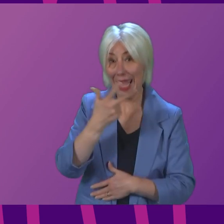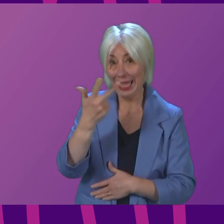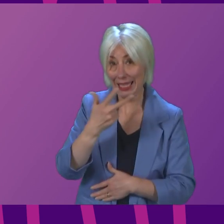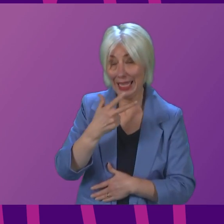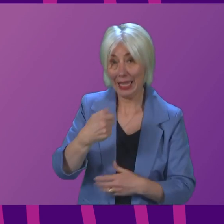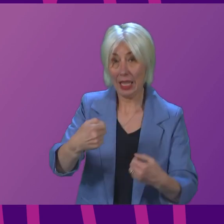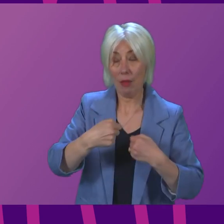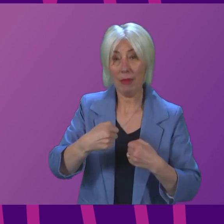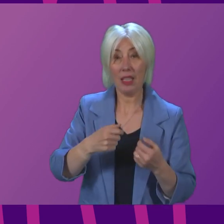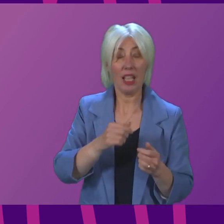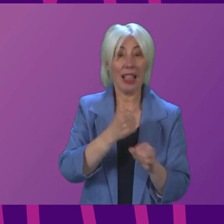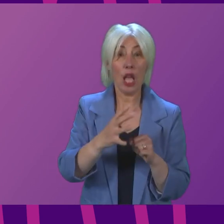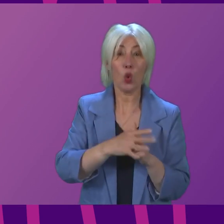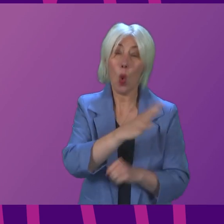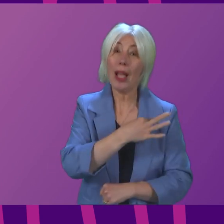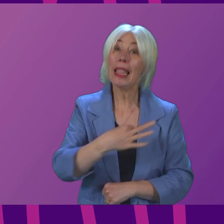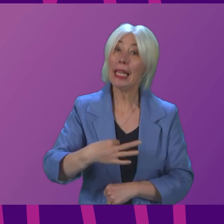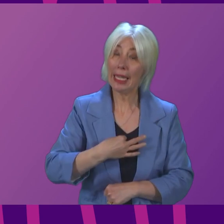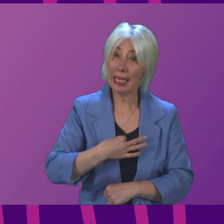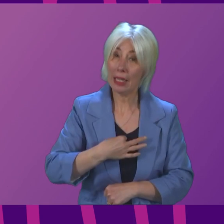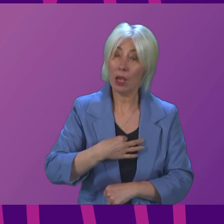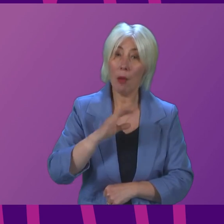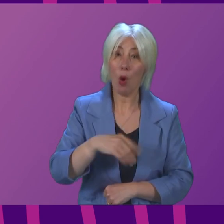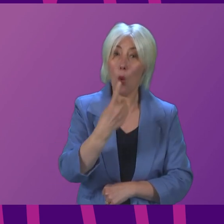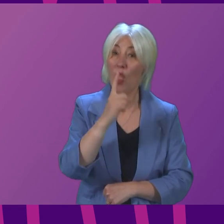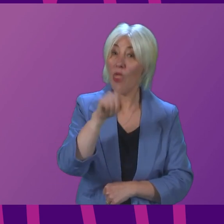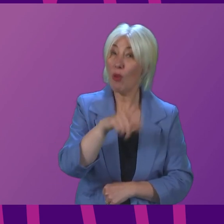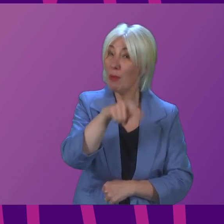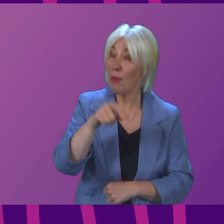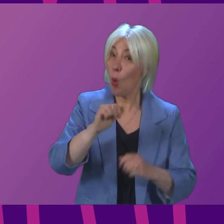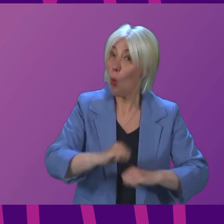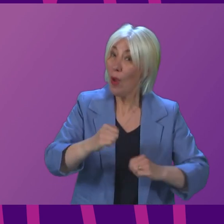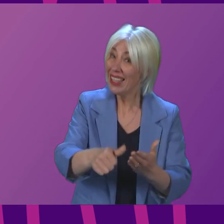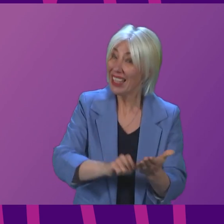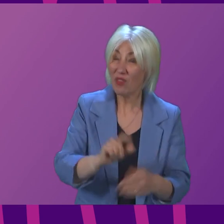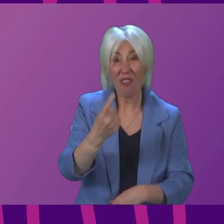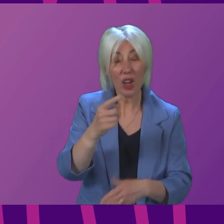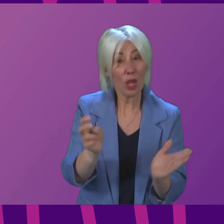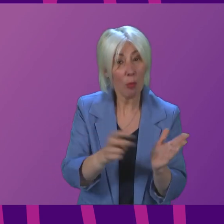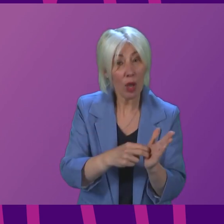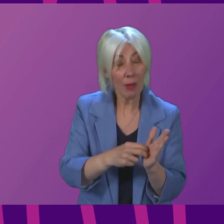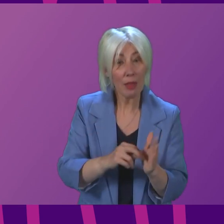Sandyford clinic in Glasgow, and almost 1,000, including 86 pre-pubescent children, are on the waiting list for their first appointment.